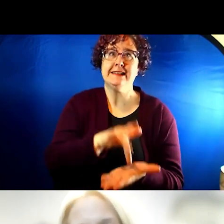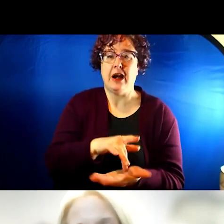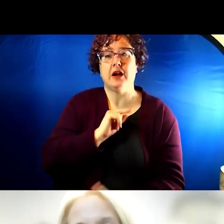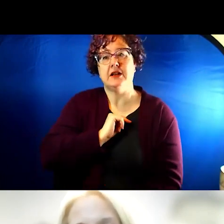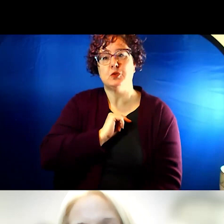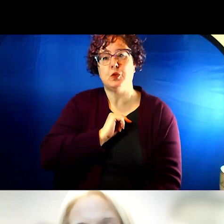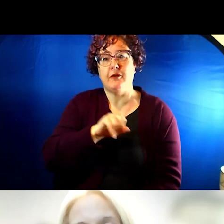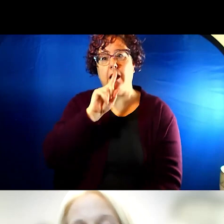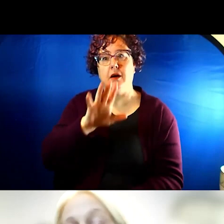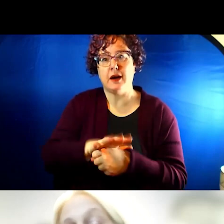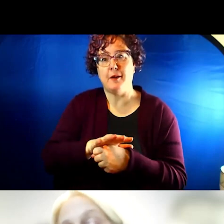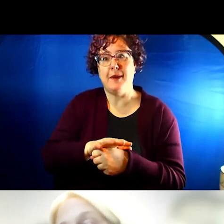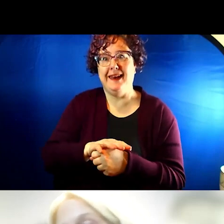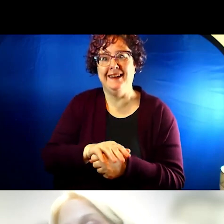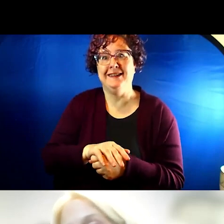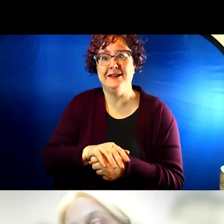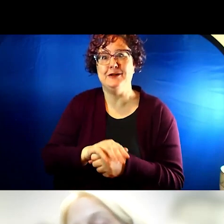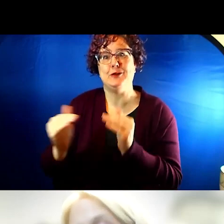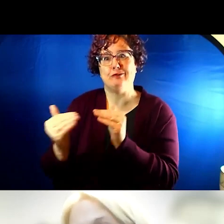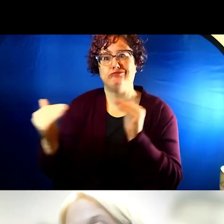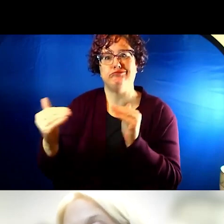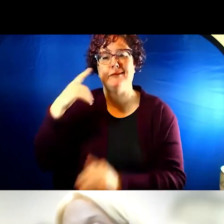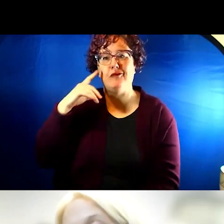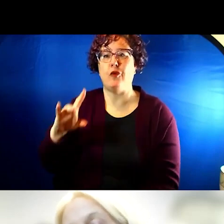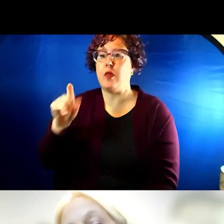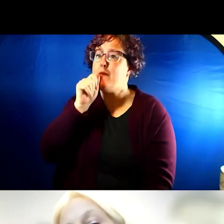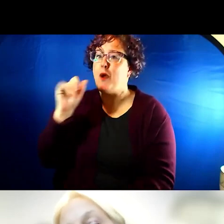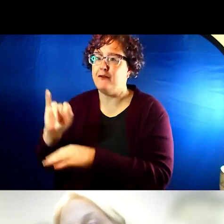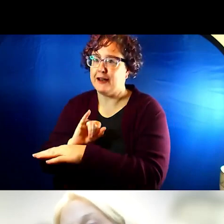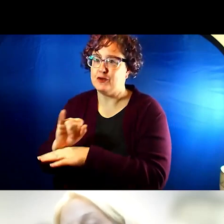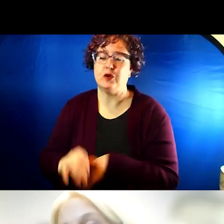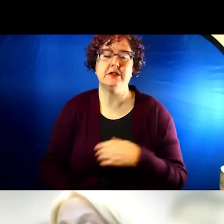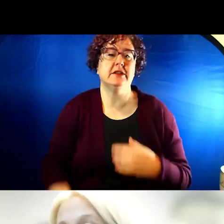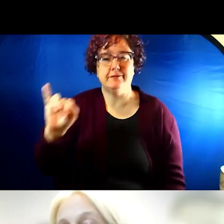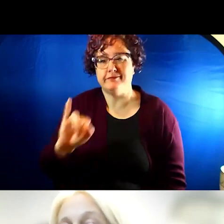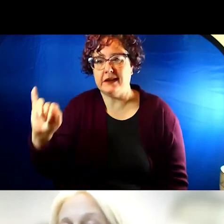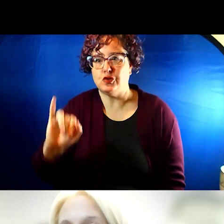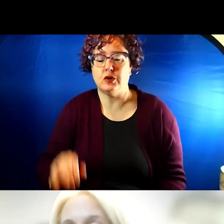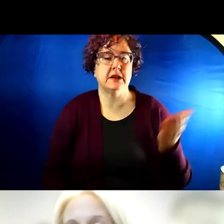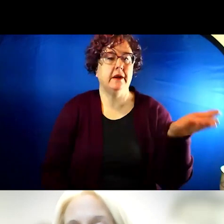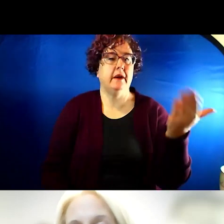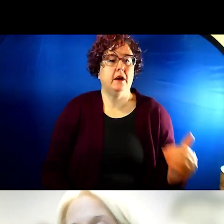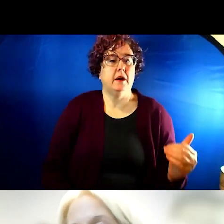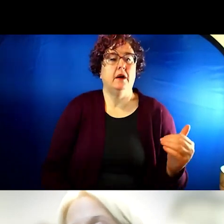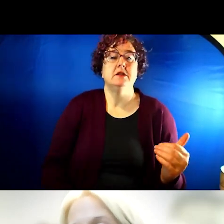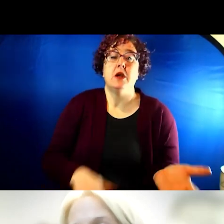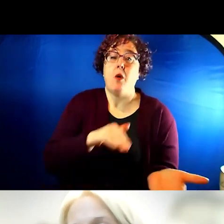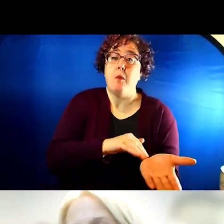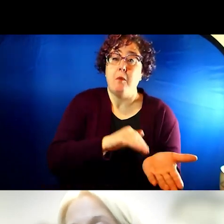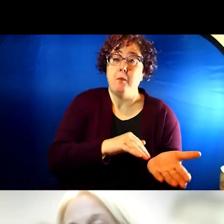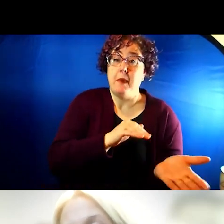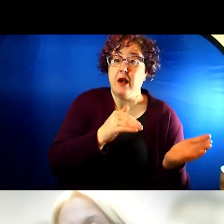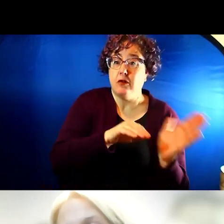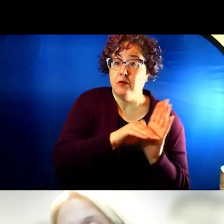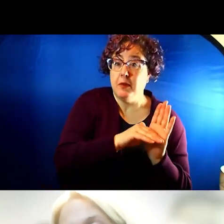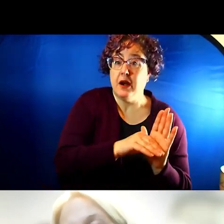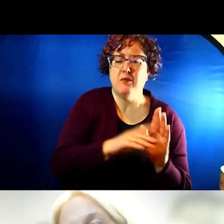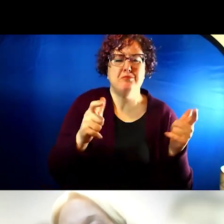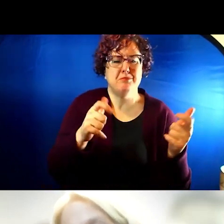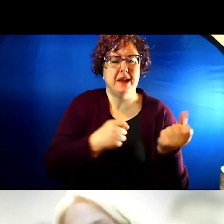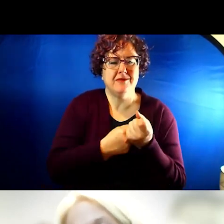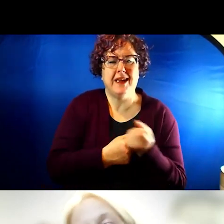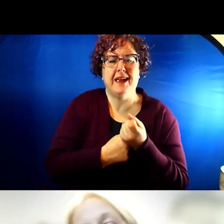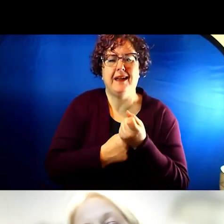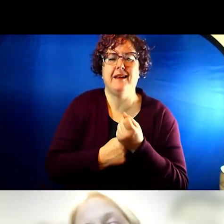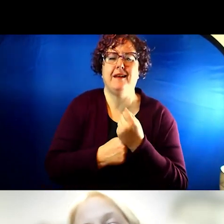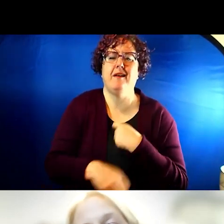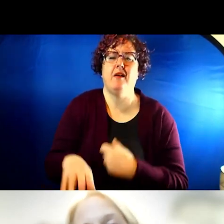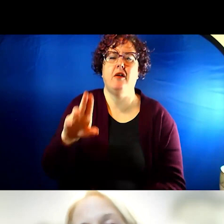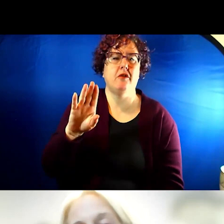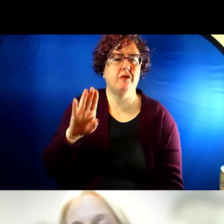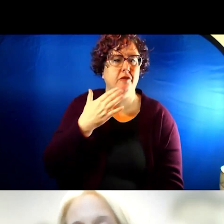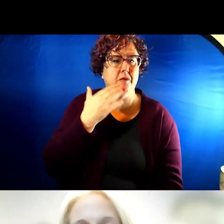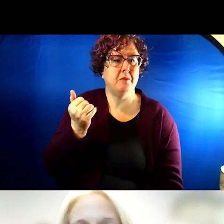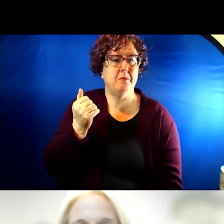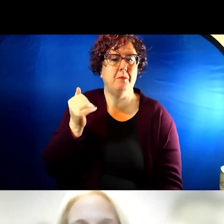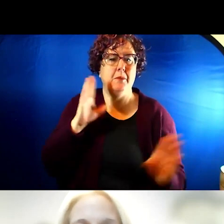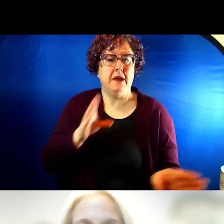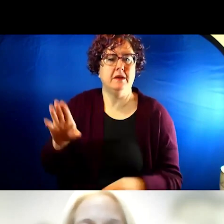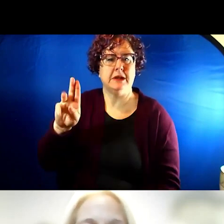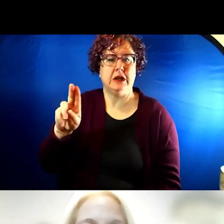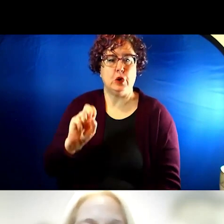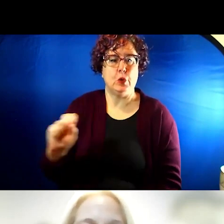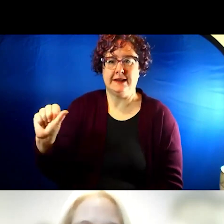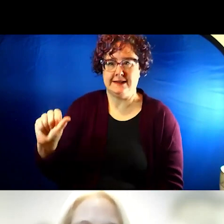AND WE ALSO HAVE SHORT TERM STABILIZATION AND BIG FAN OF USA, PEER RUN PROGRAMS AS WELL.